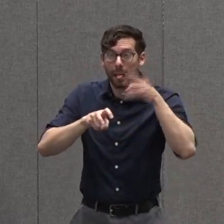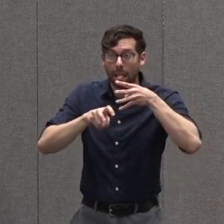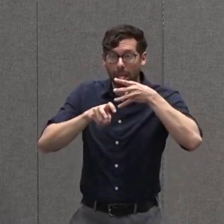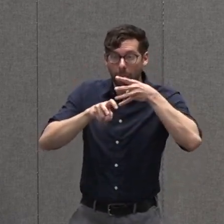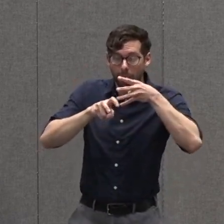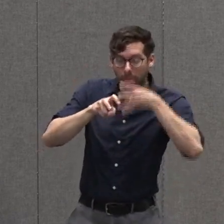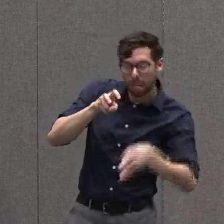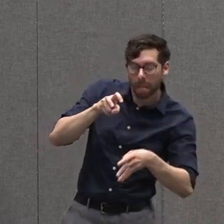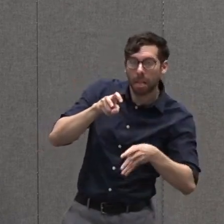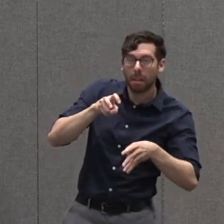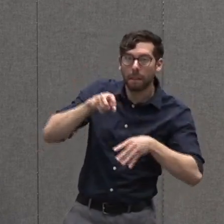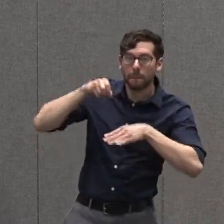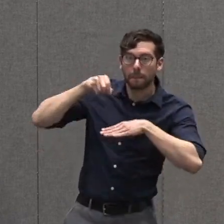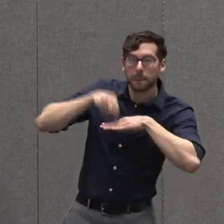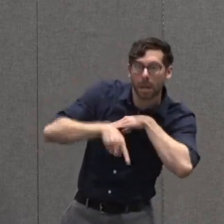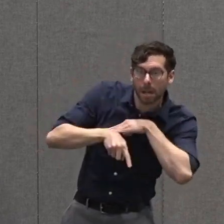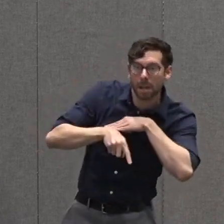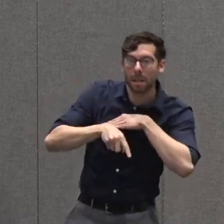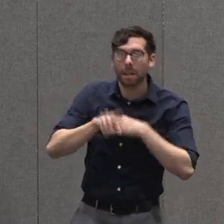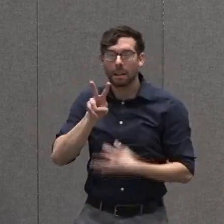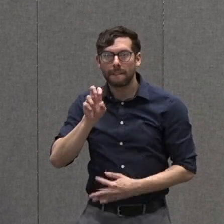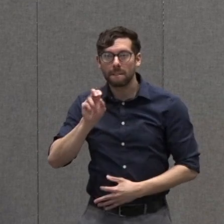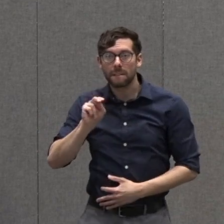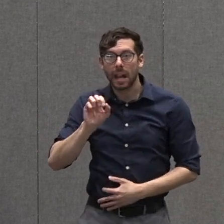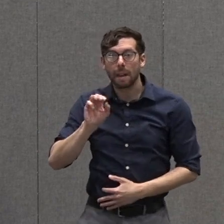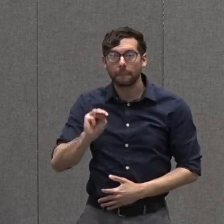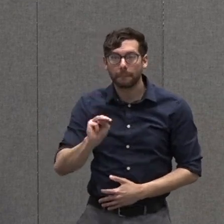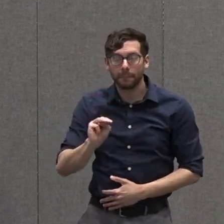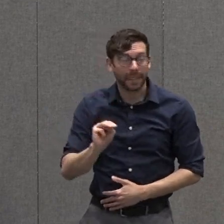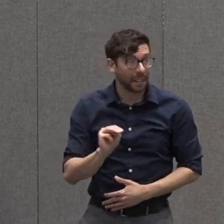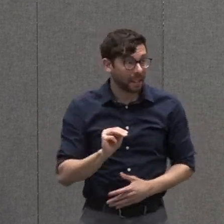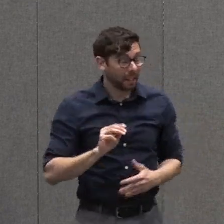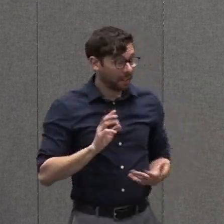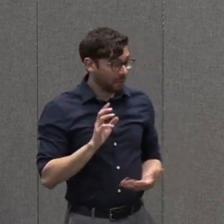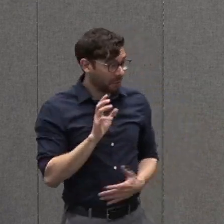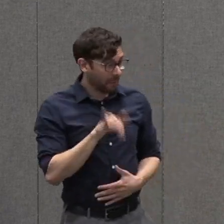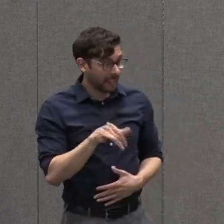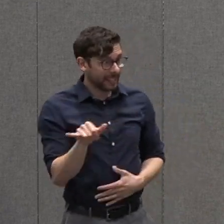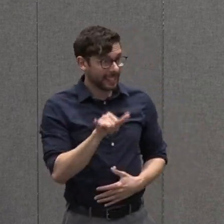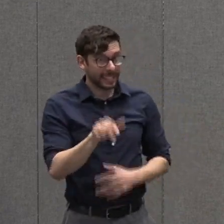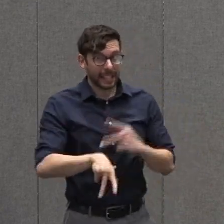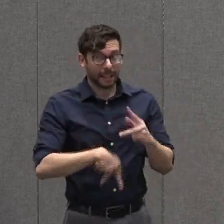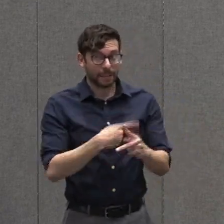So, is venom basically the same kind of thing as what kids might hear, a poison?